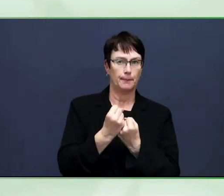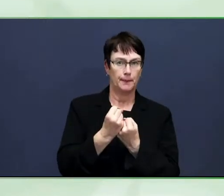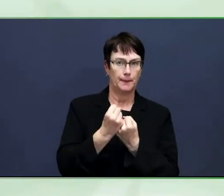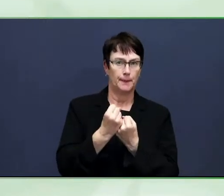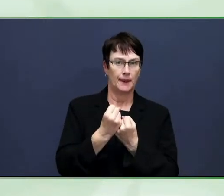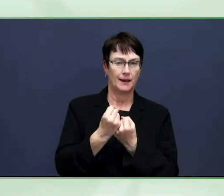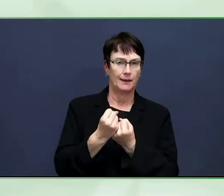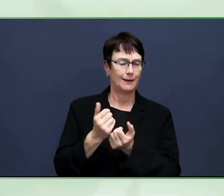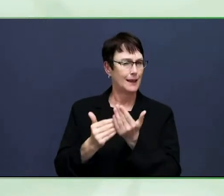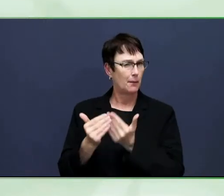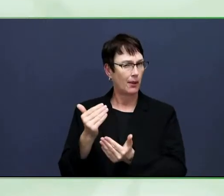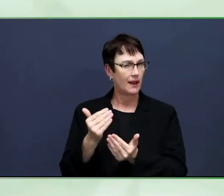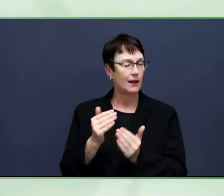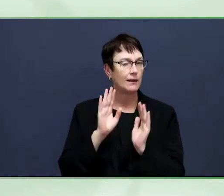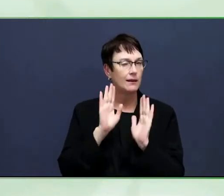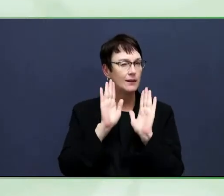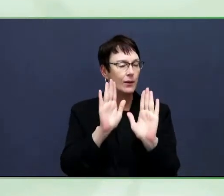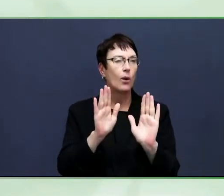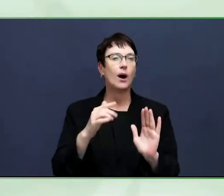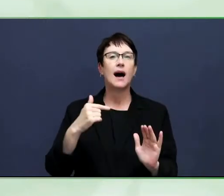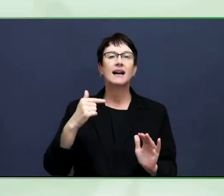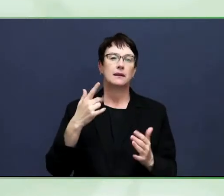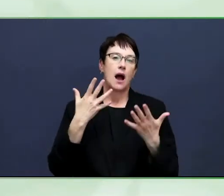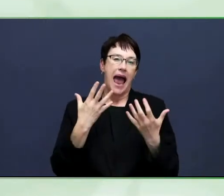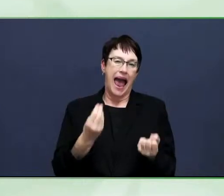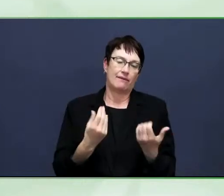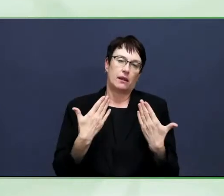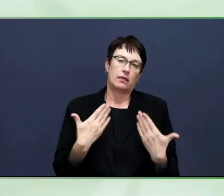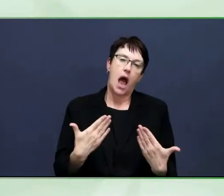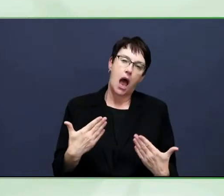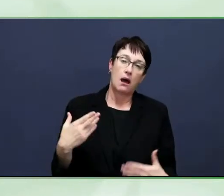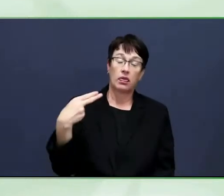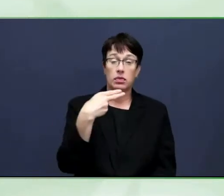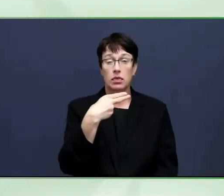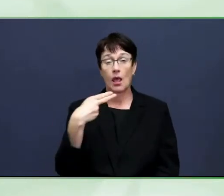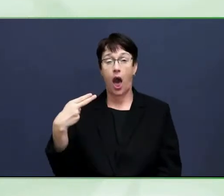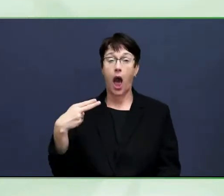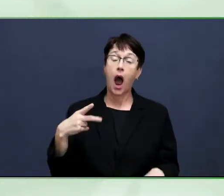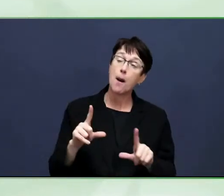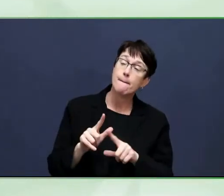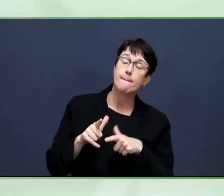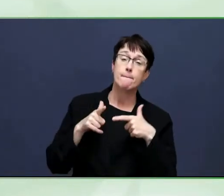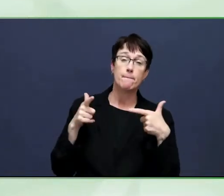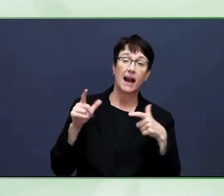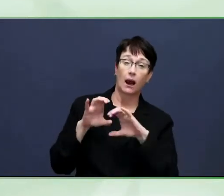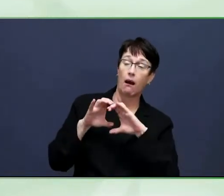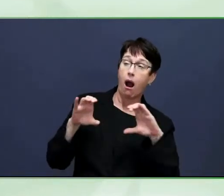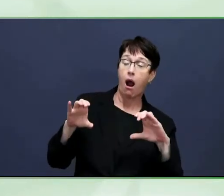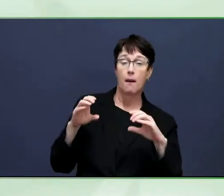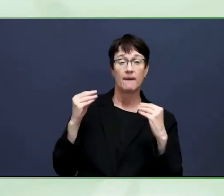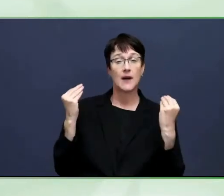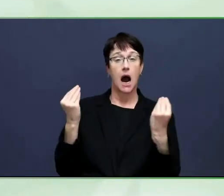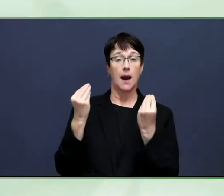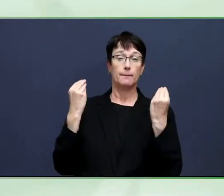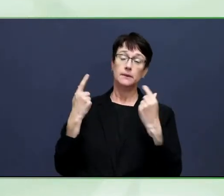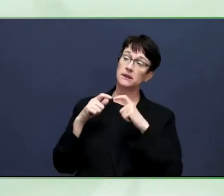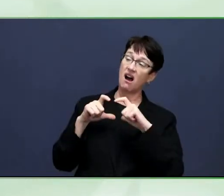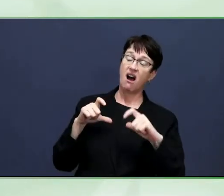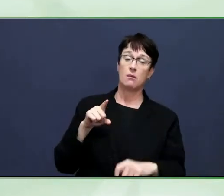There would be much less effort. Working with universities, they are the future brands.